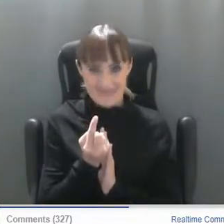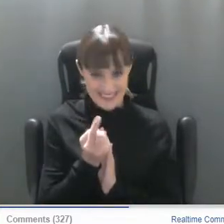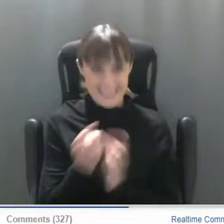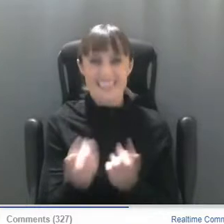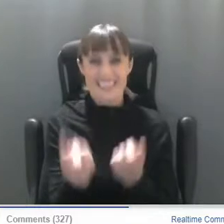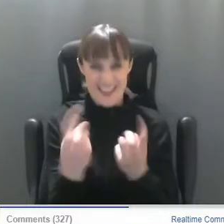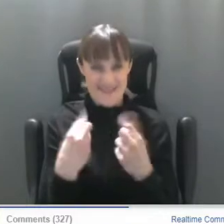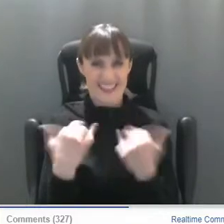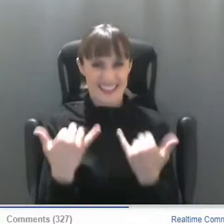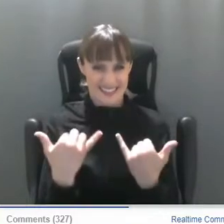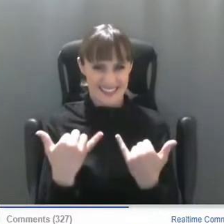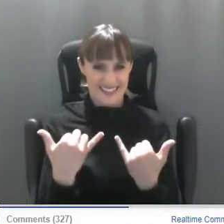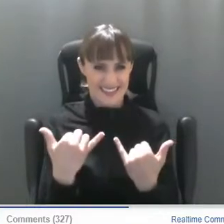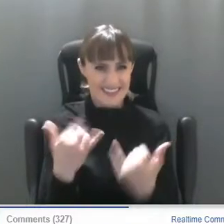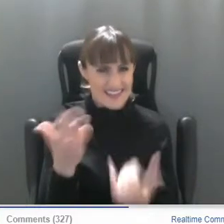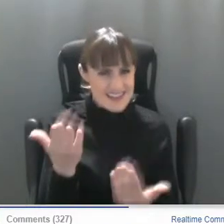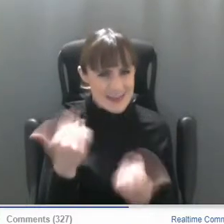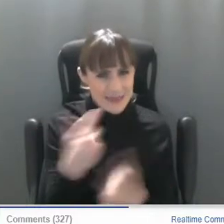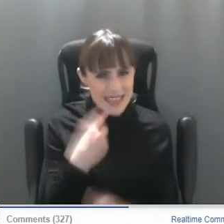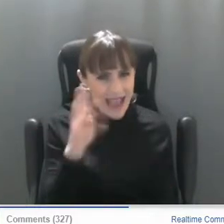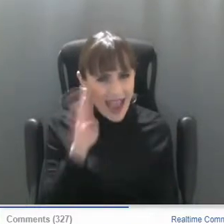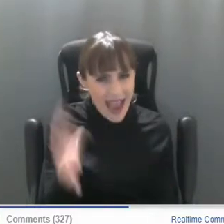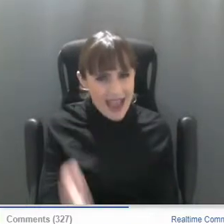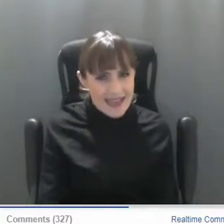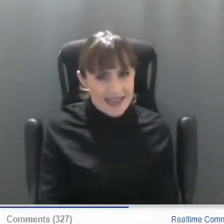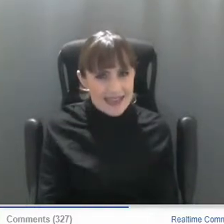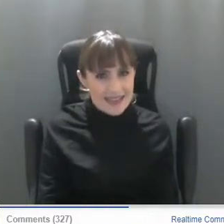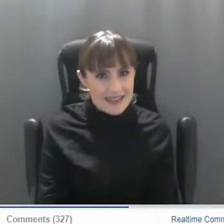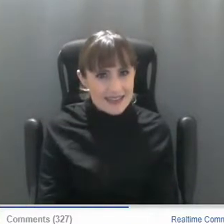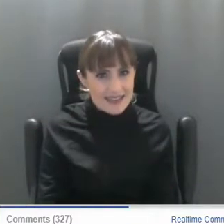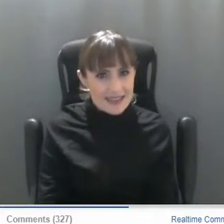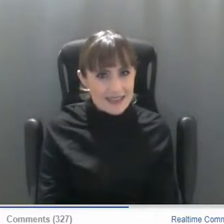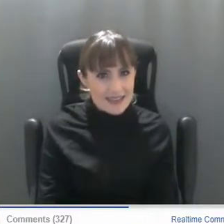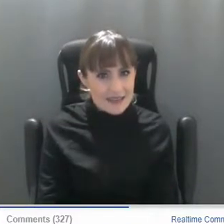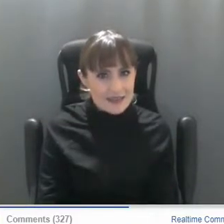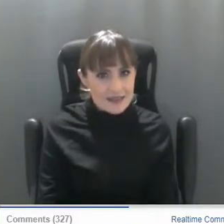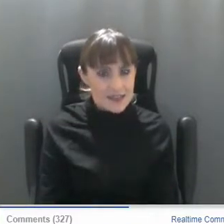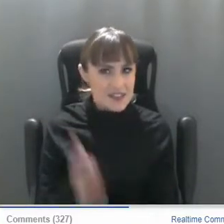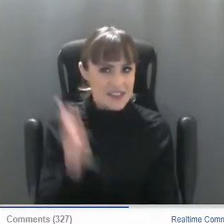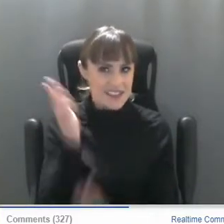Come here, Acara. Come say hi. Let's see if embarrasses me, or see if she'll come over.